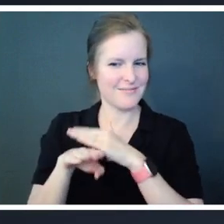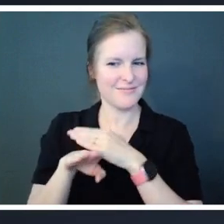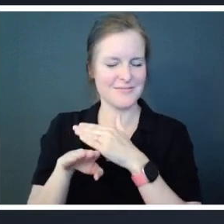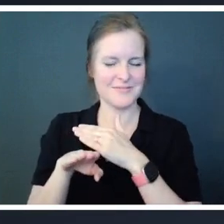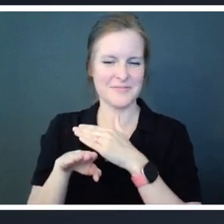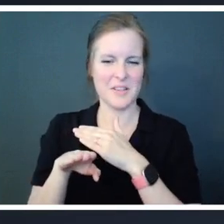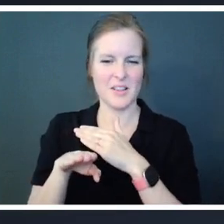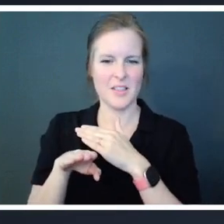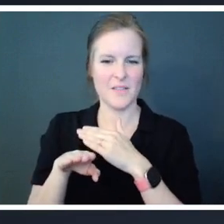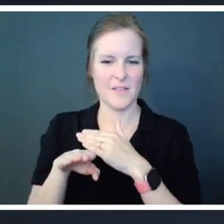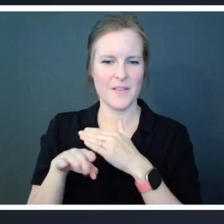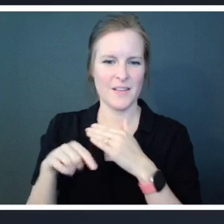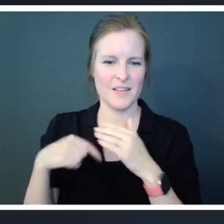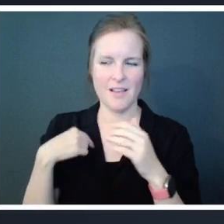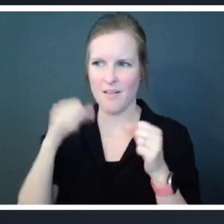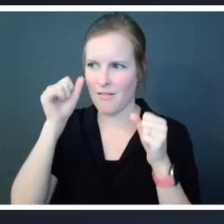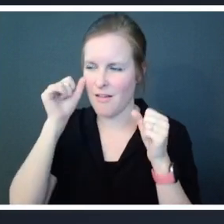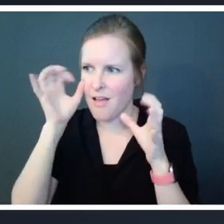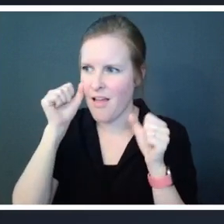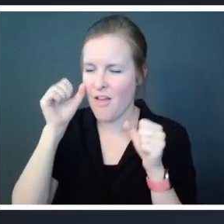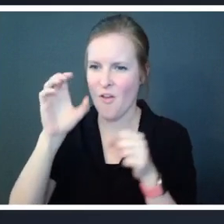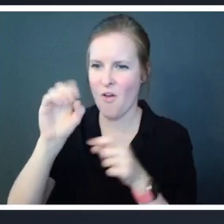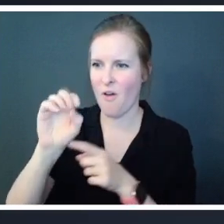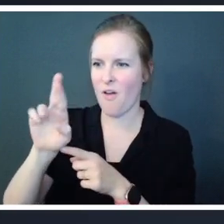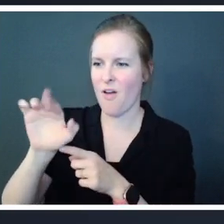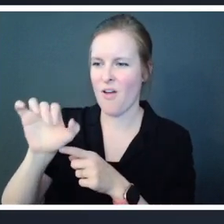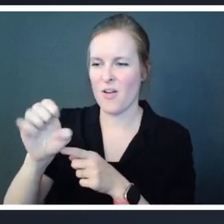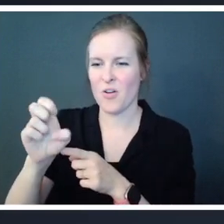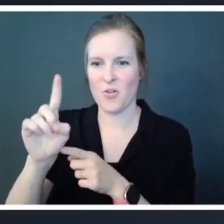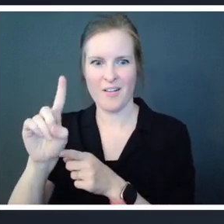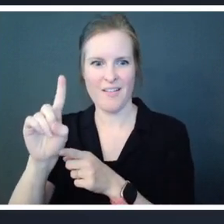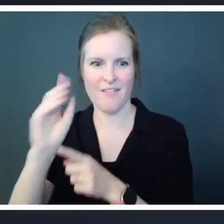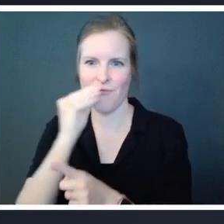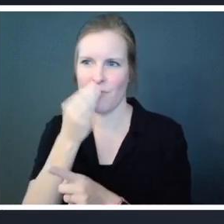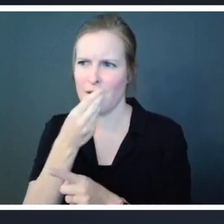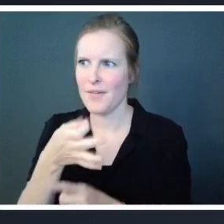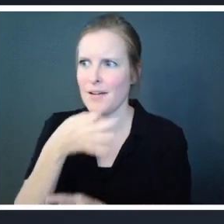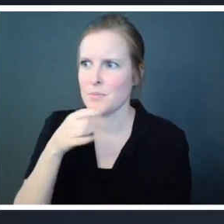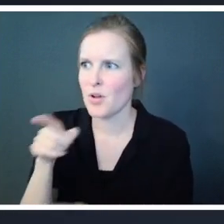those -- the orchid experts are there and, like, how cool is that? And I also then, you know, try